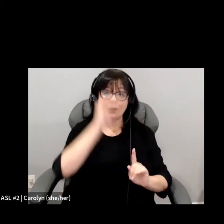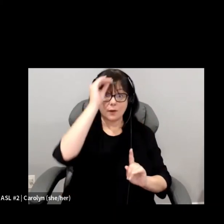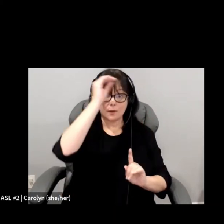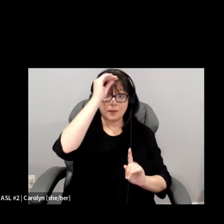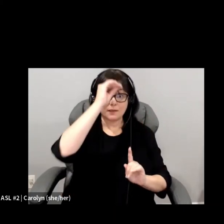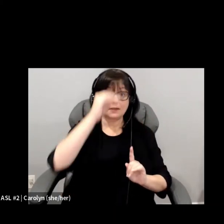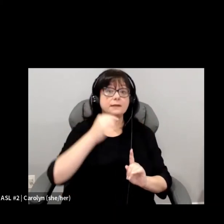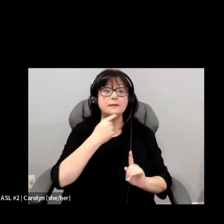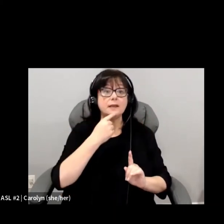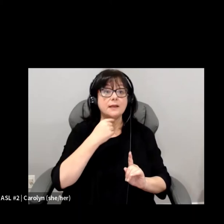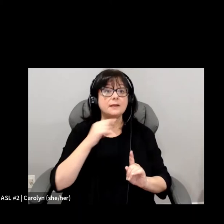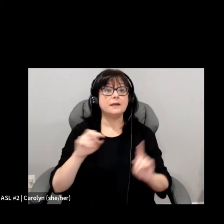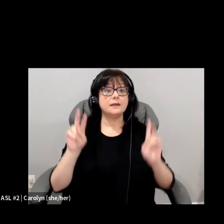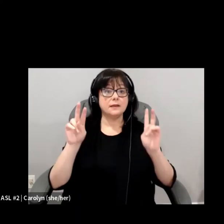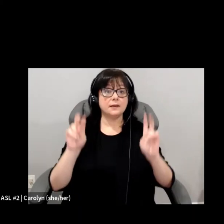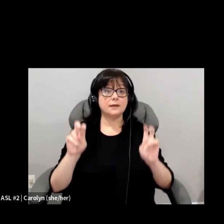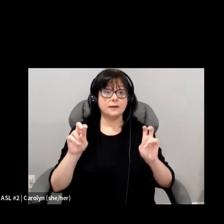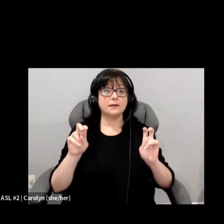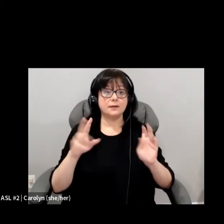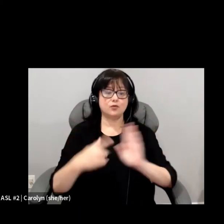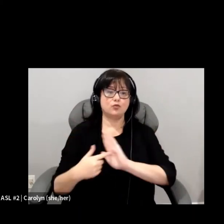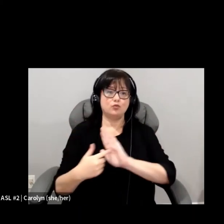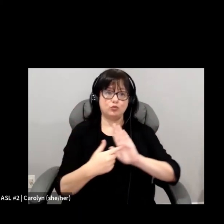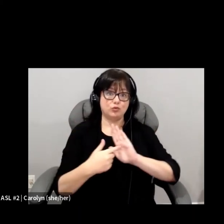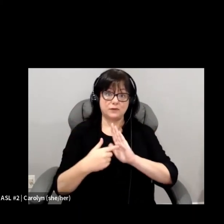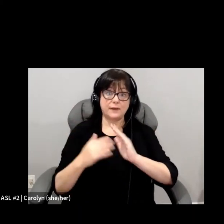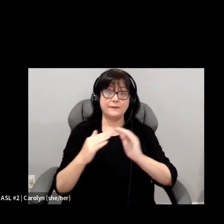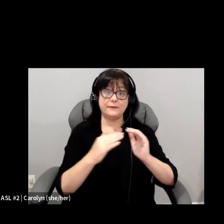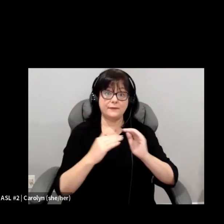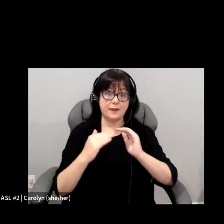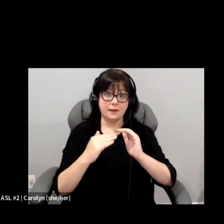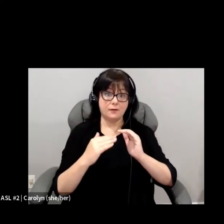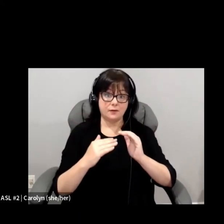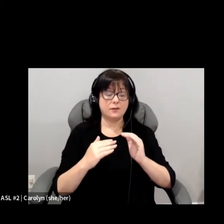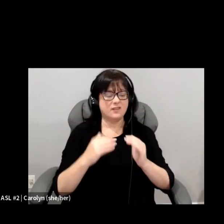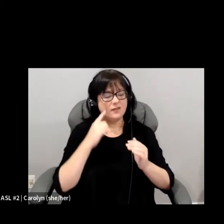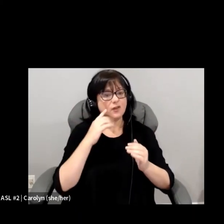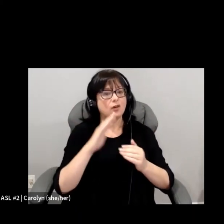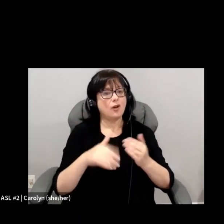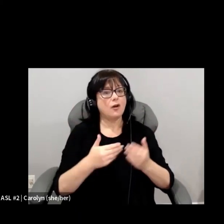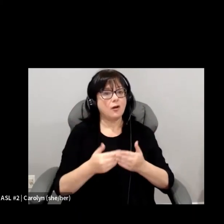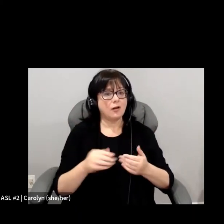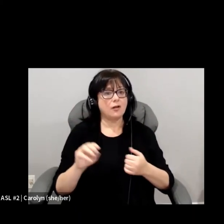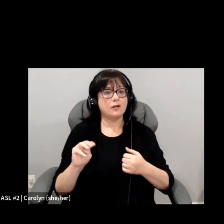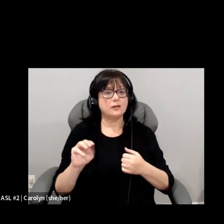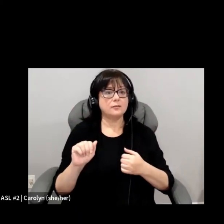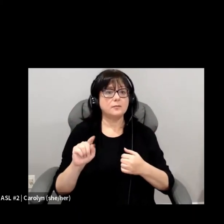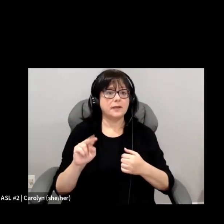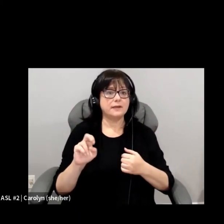"PRESENTLY FAIRLY IN ALL MATERIAL RESPECTS THE FINANCIAL POSITION OF THE ORGANIZATION